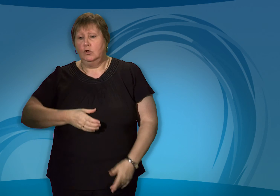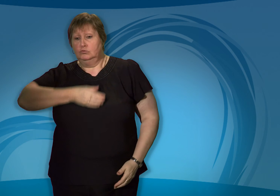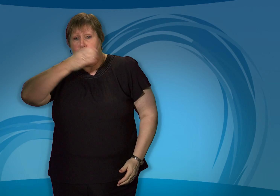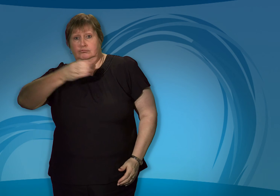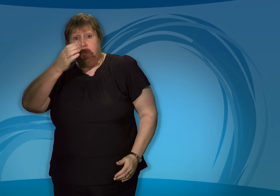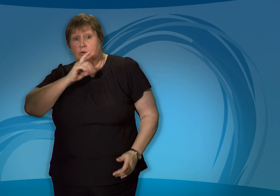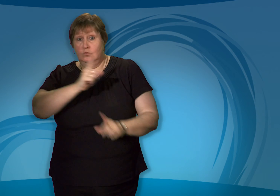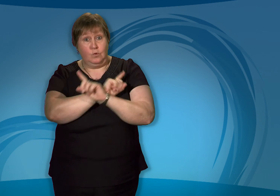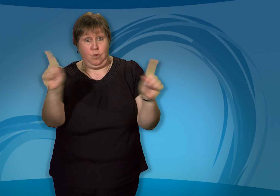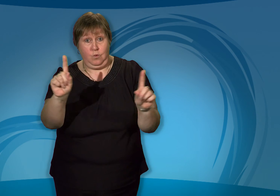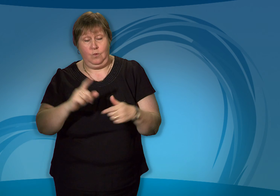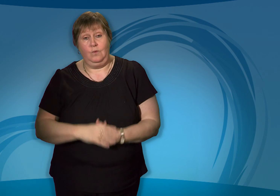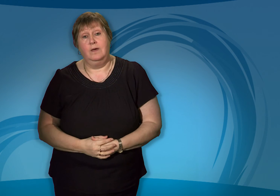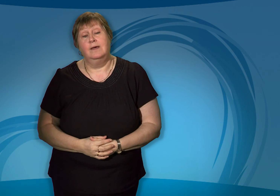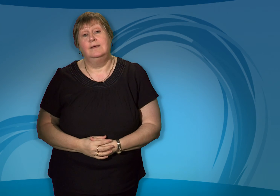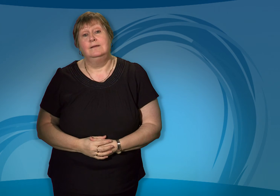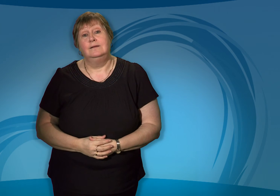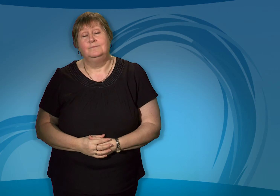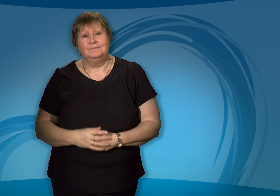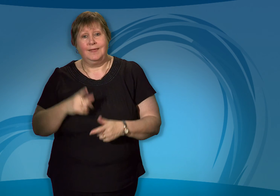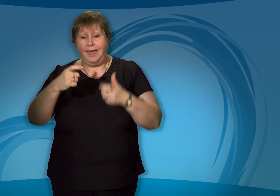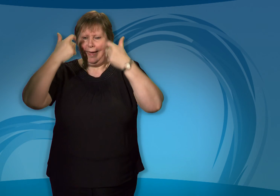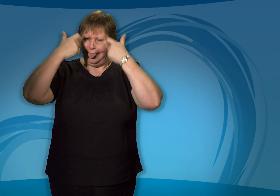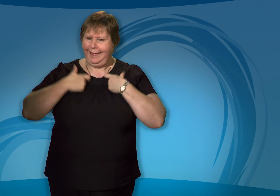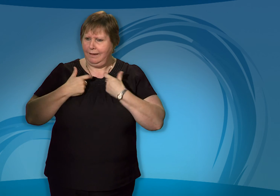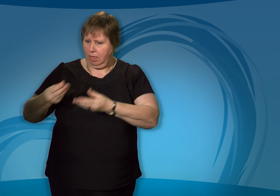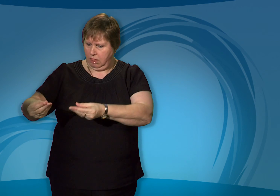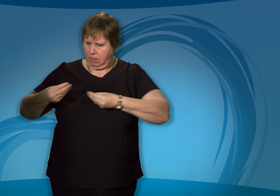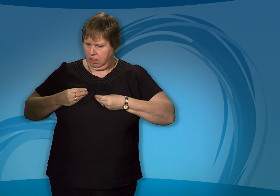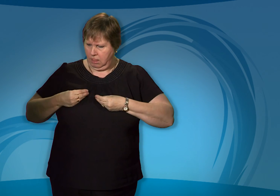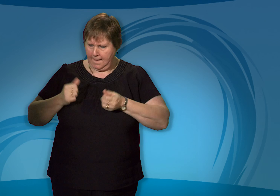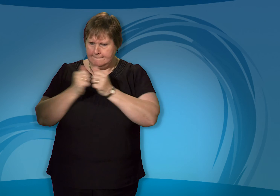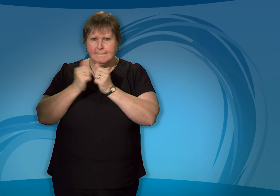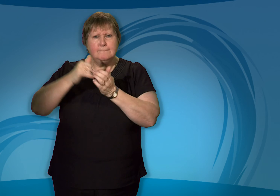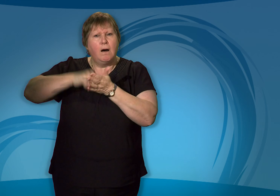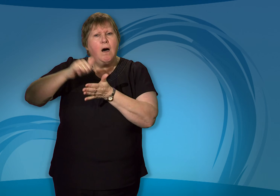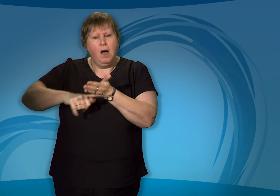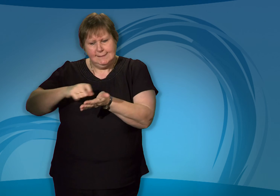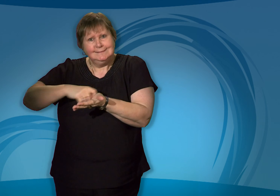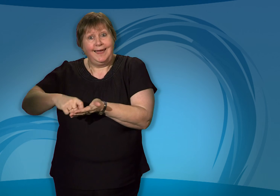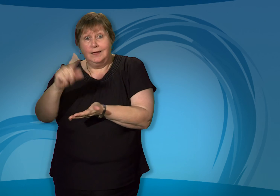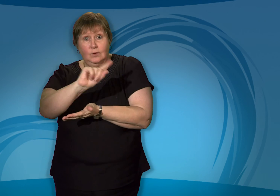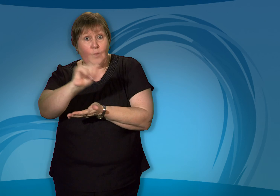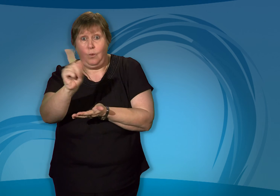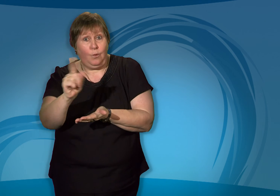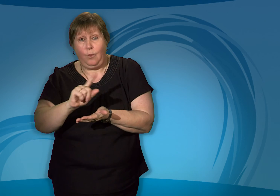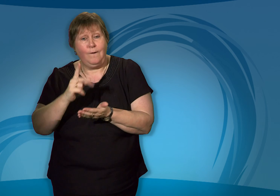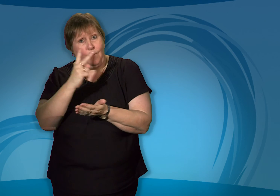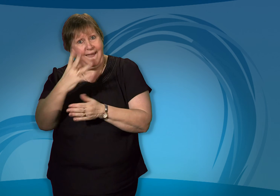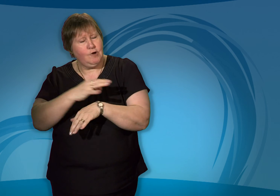Drink alcohol. Make any important decisions or sign any important documents.